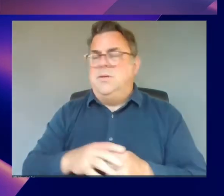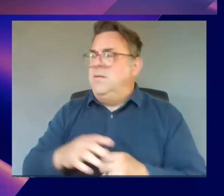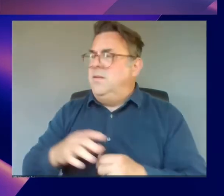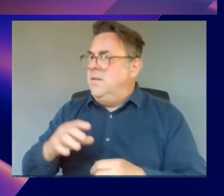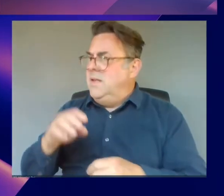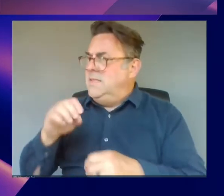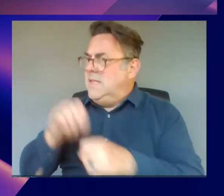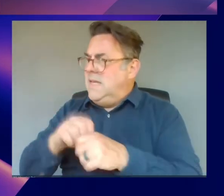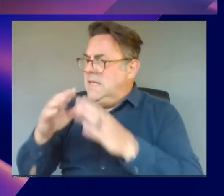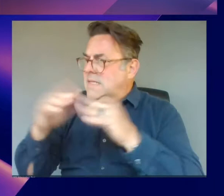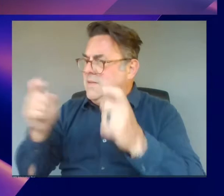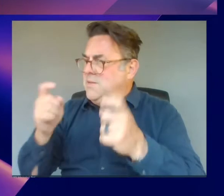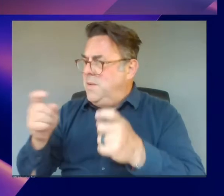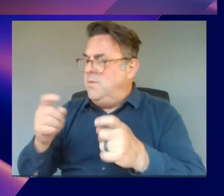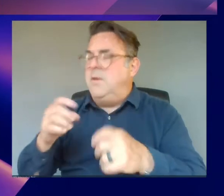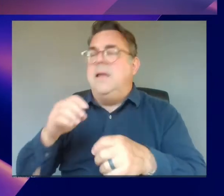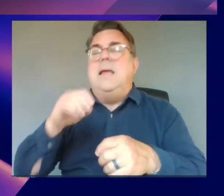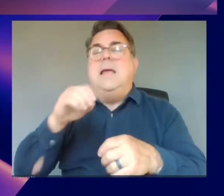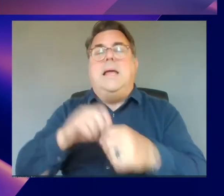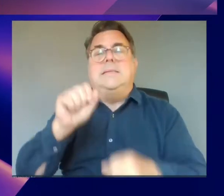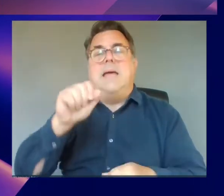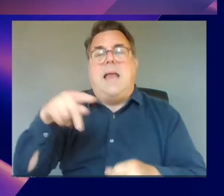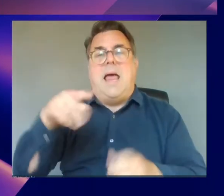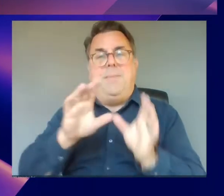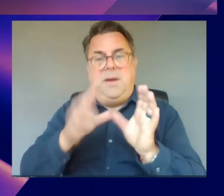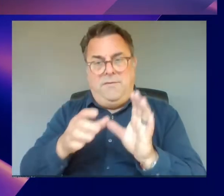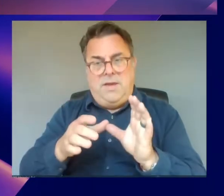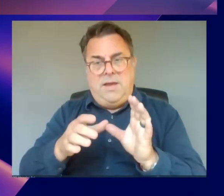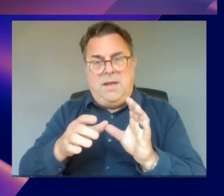Yes, this is inside of AppConfig, which is a feature of Systems Manager.